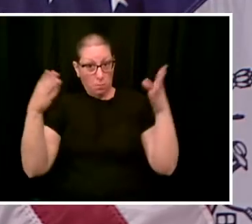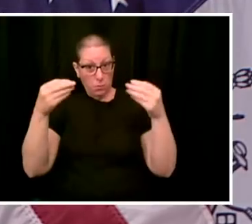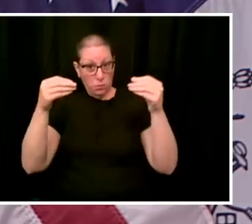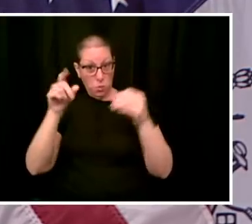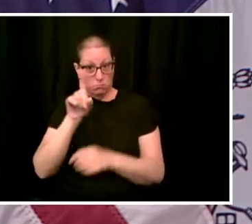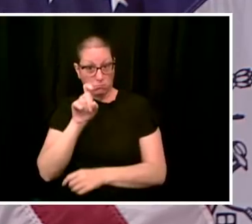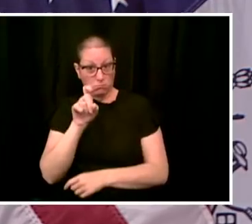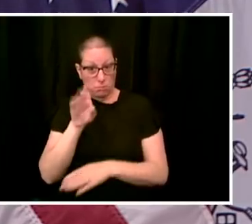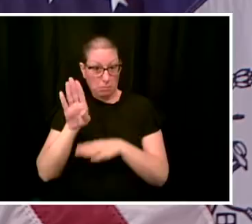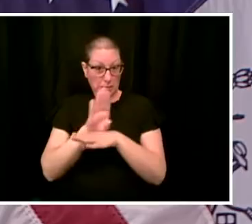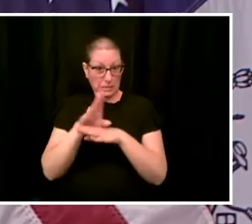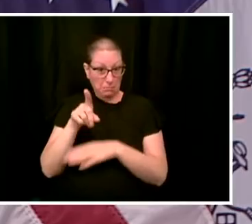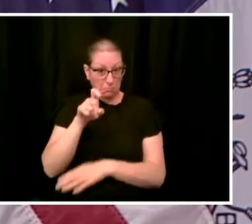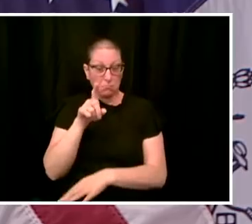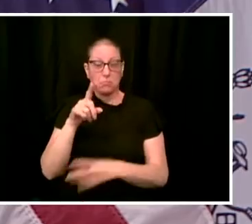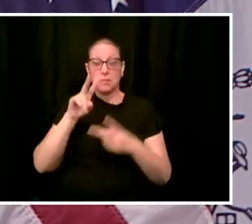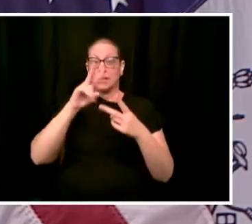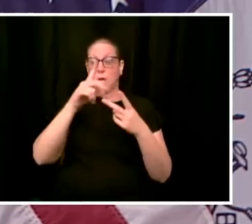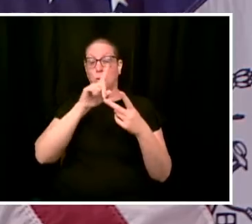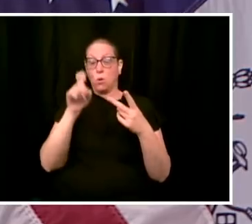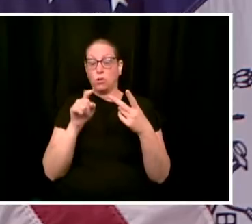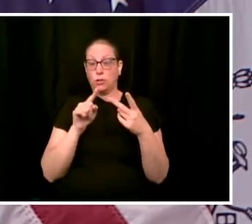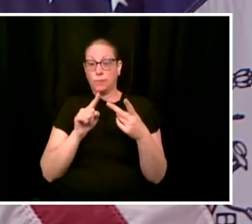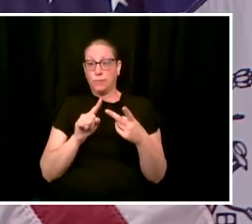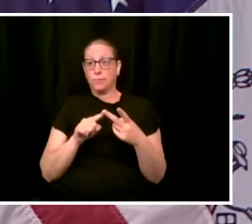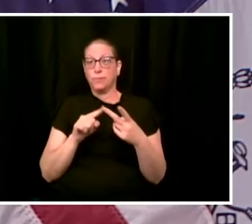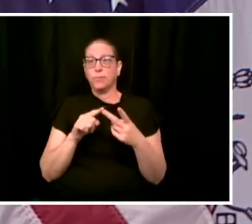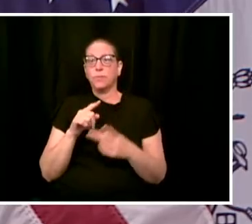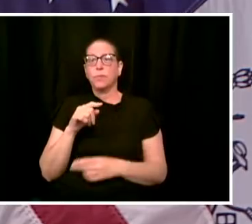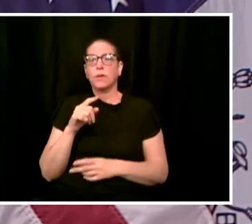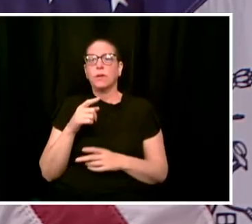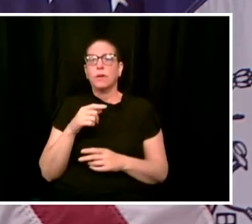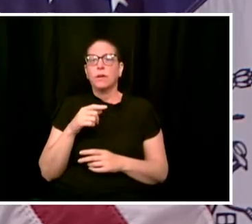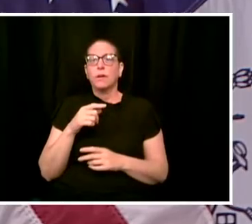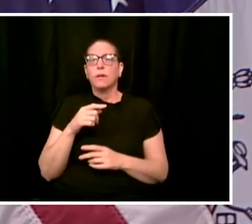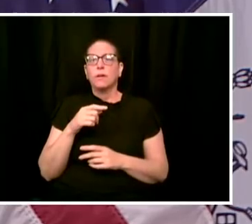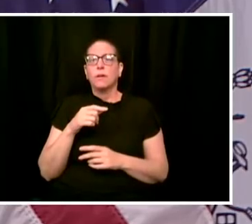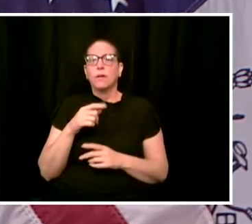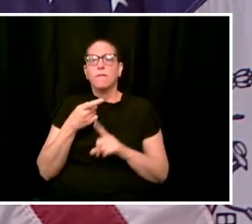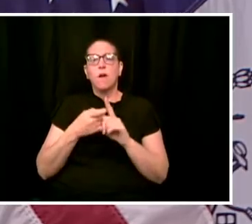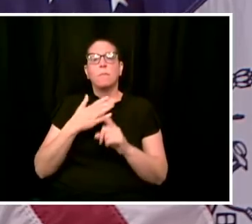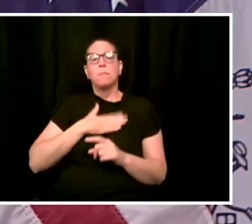QUES BEHALF OF MY COLLAEGUE MELISSA RUSSO WHO HAS BEEN BREAKING